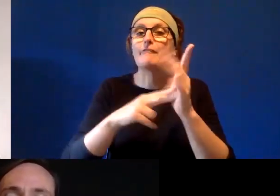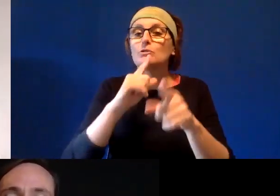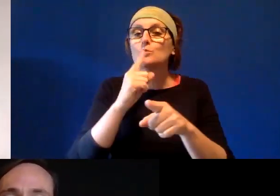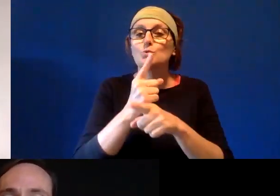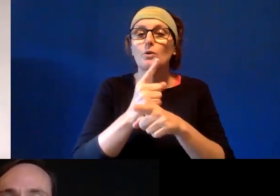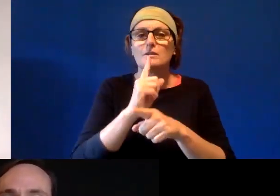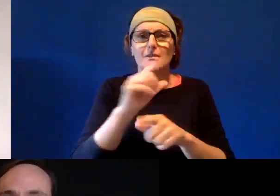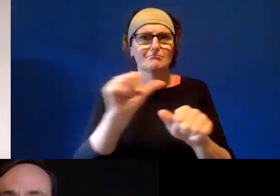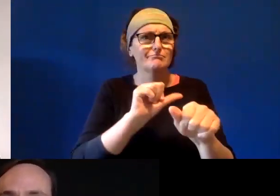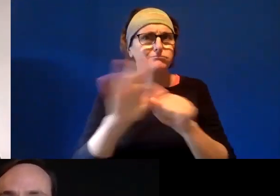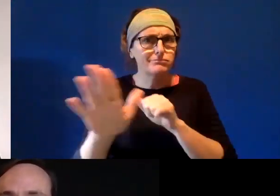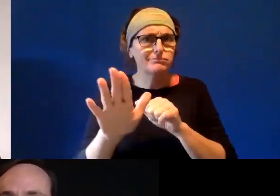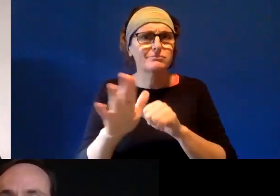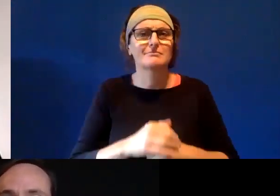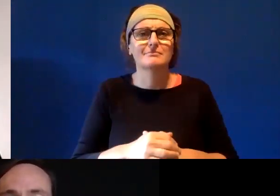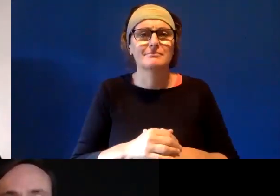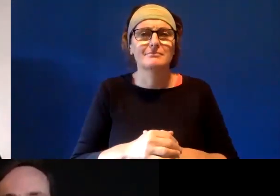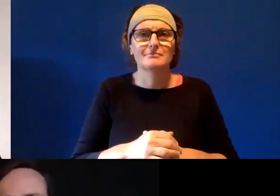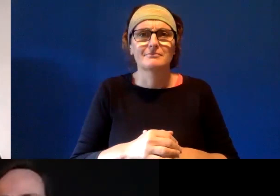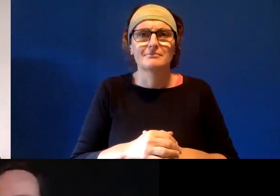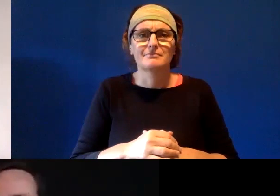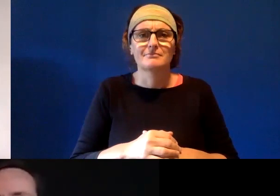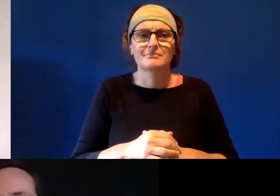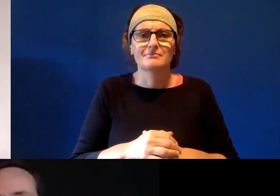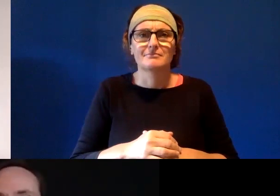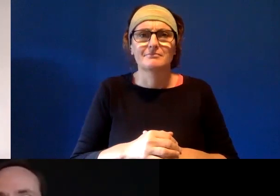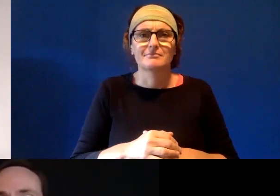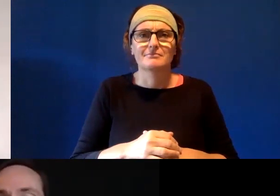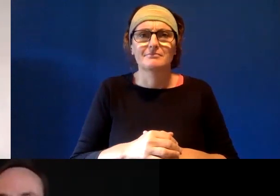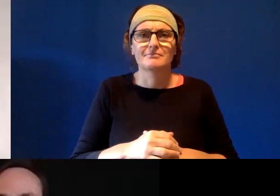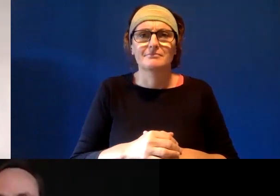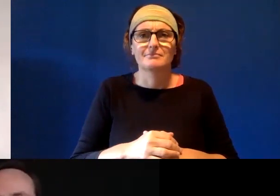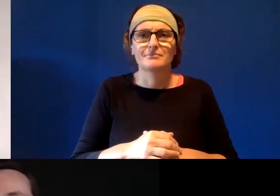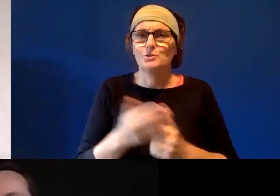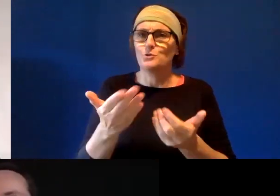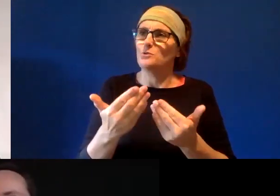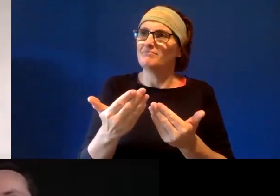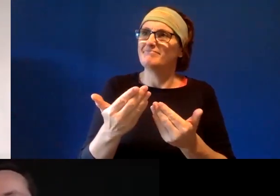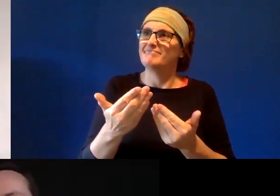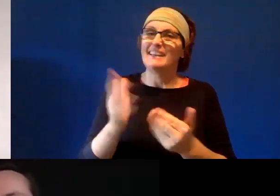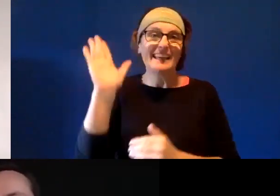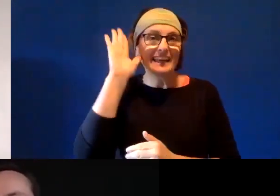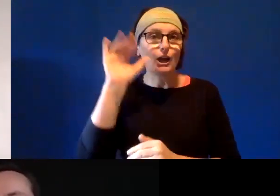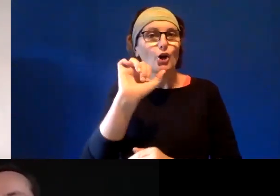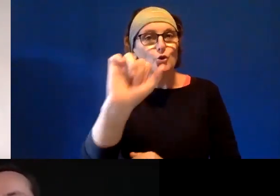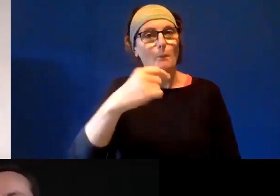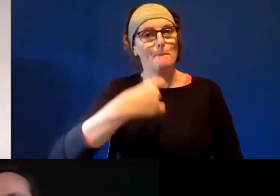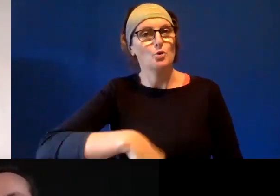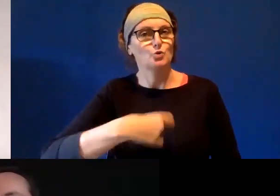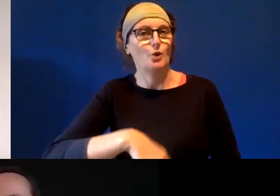really great to be able to get, you know, such a personal and sharing